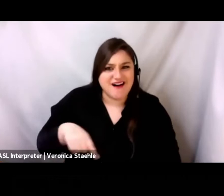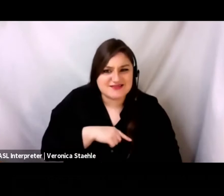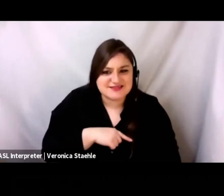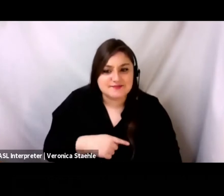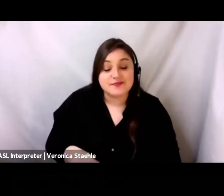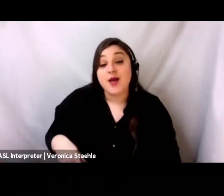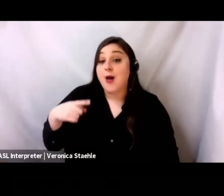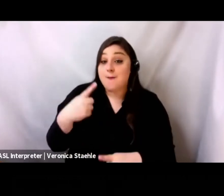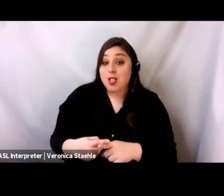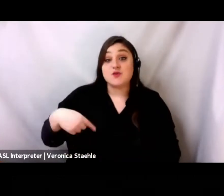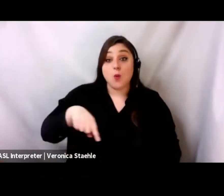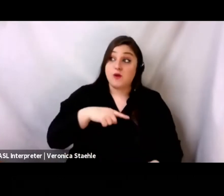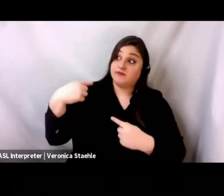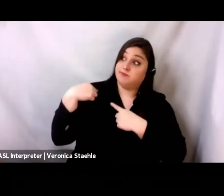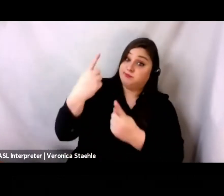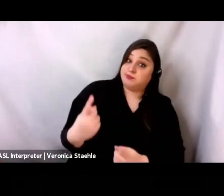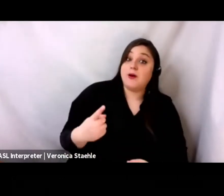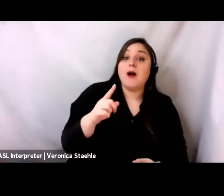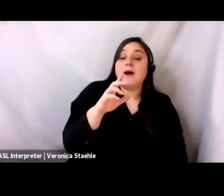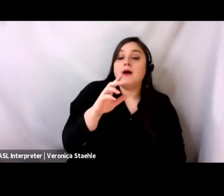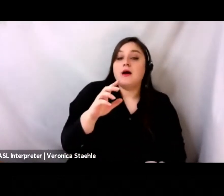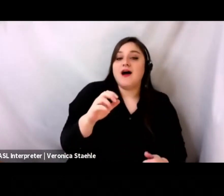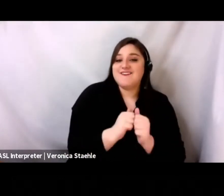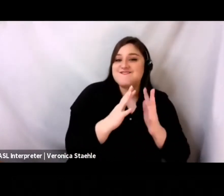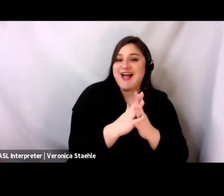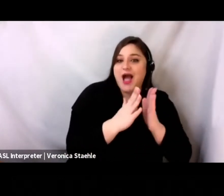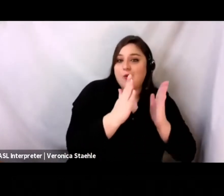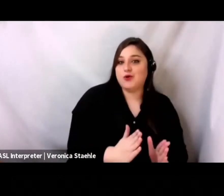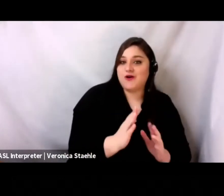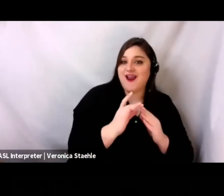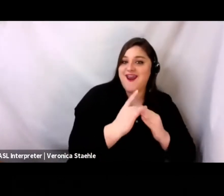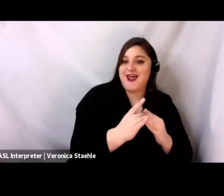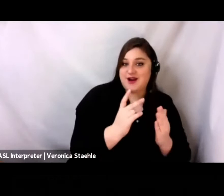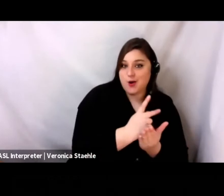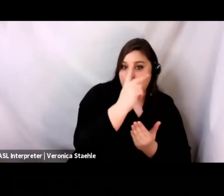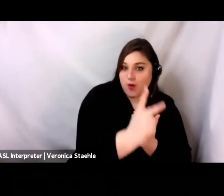organization to a model of being more of collective and collaborative leadership.